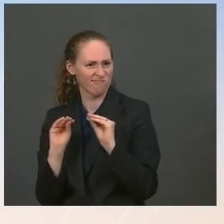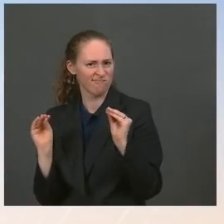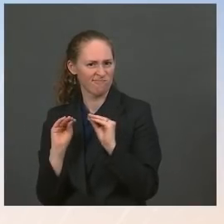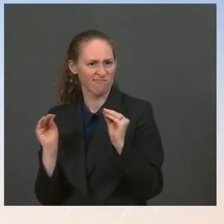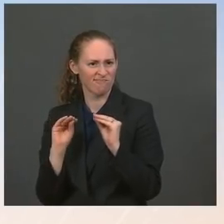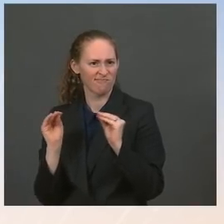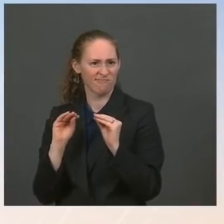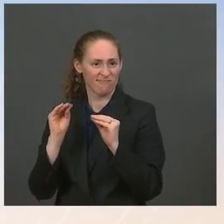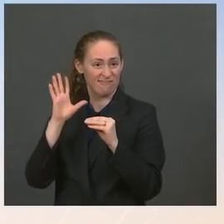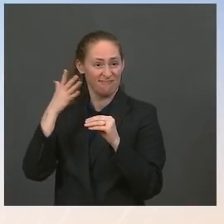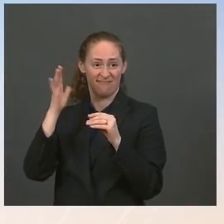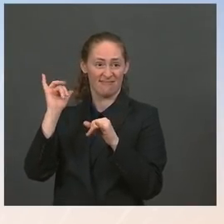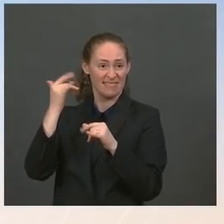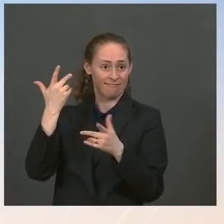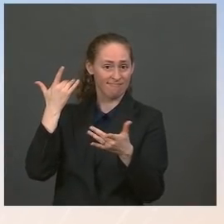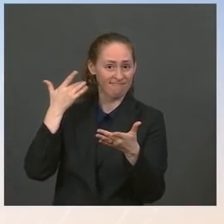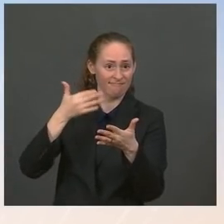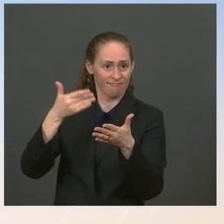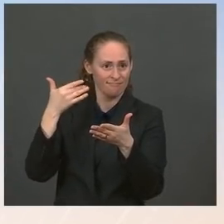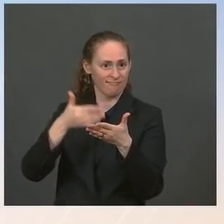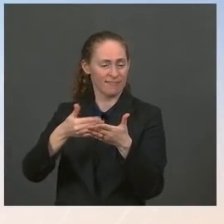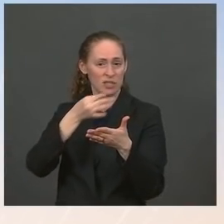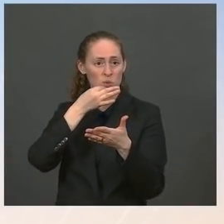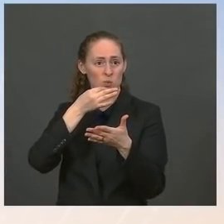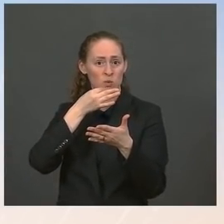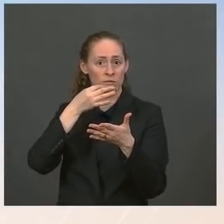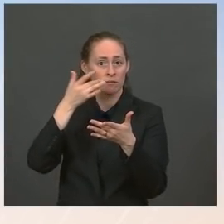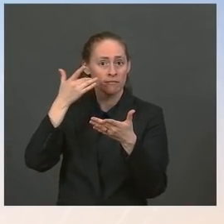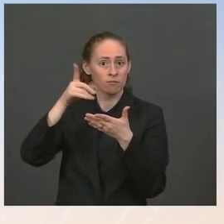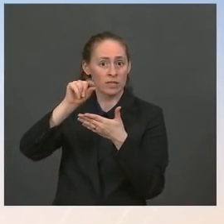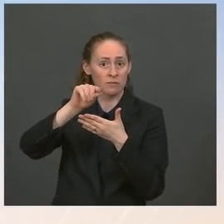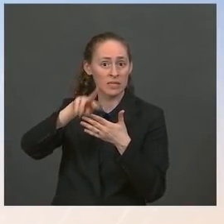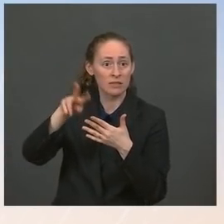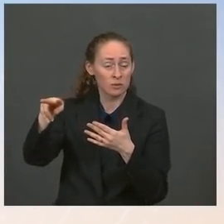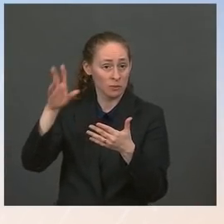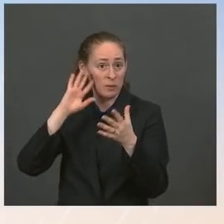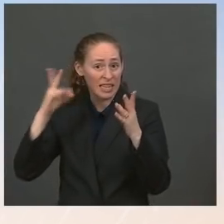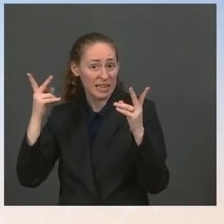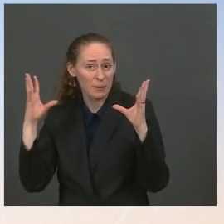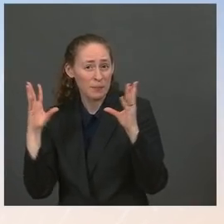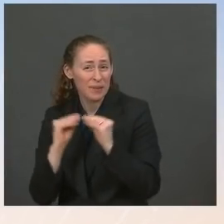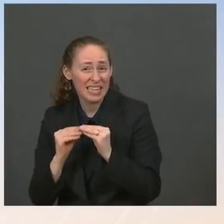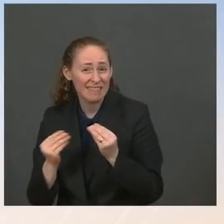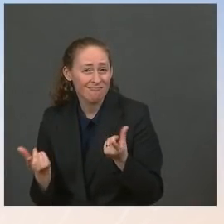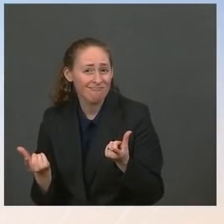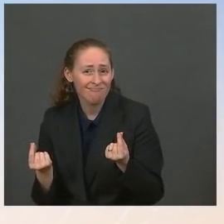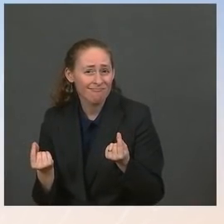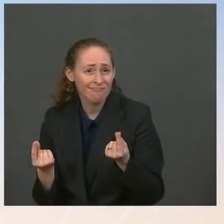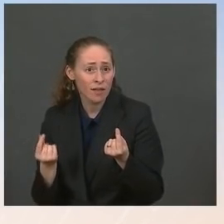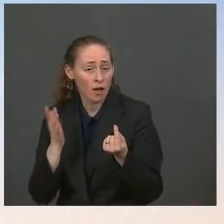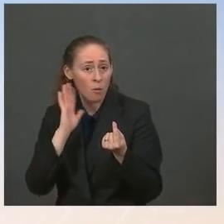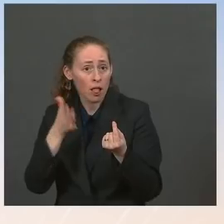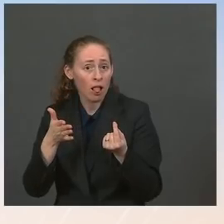I don't have anything to preview on any meeting. On the first one, as you stated, CIA Director William Burns,